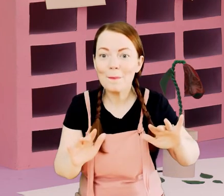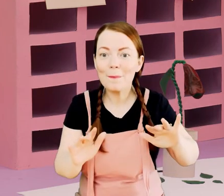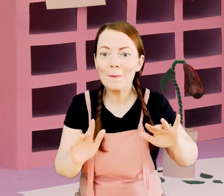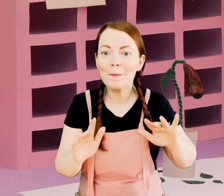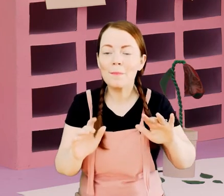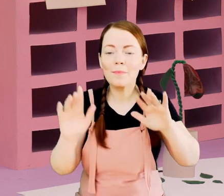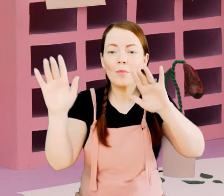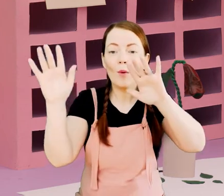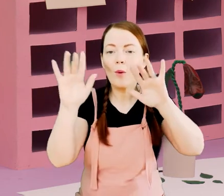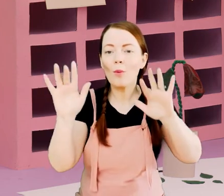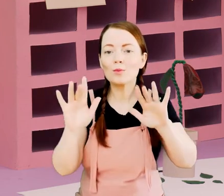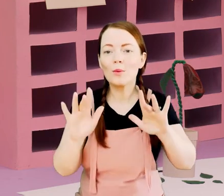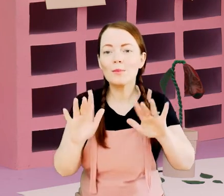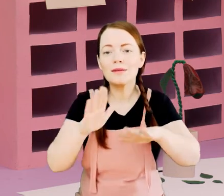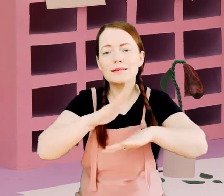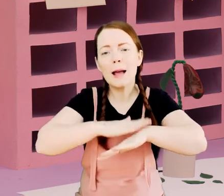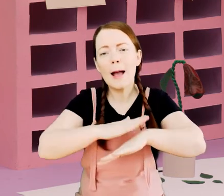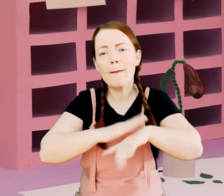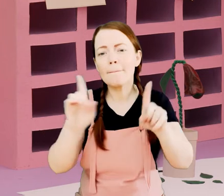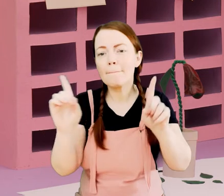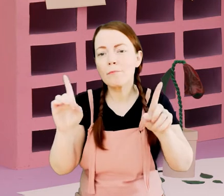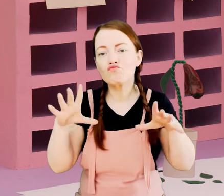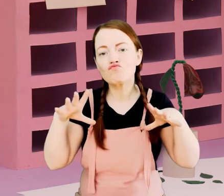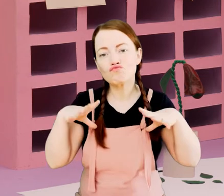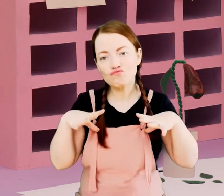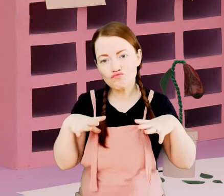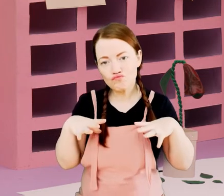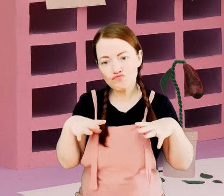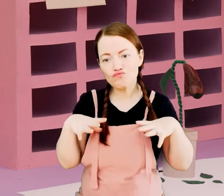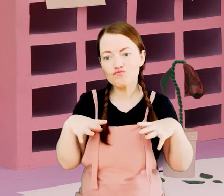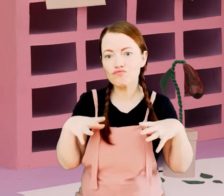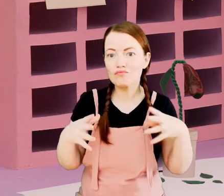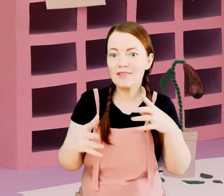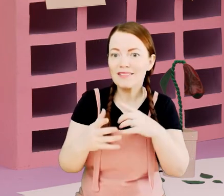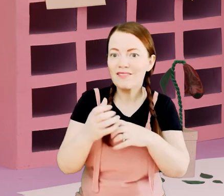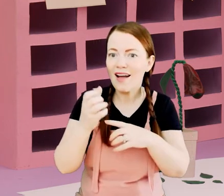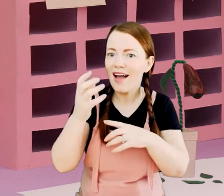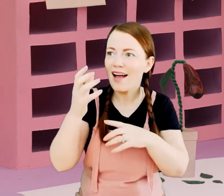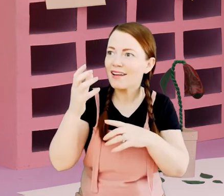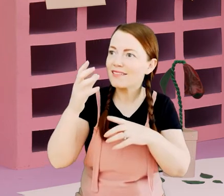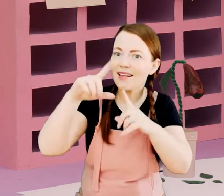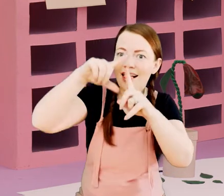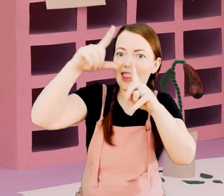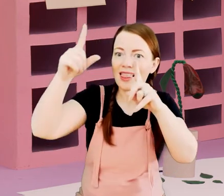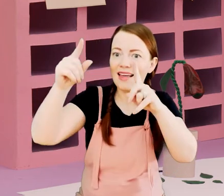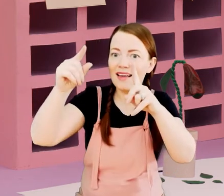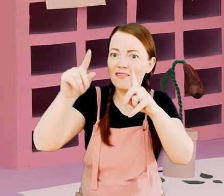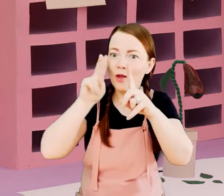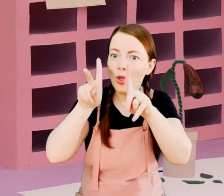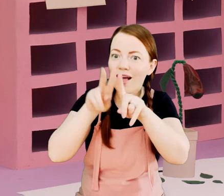Autumn's a time for winding down. Let's find hands, like leaves falling to the ground.